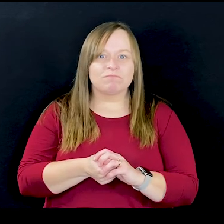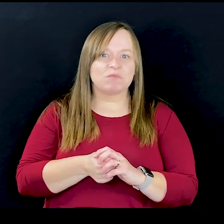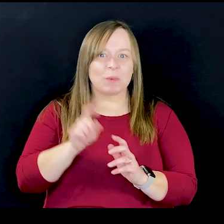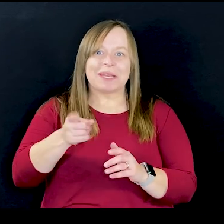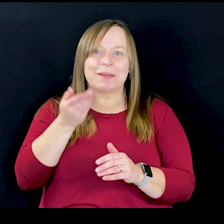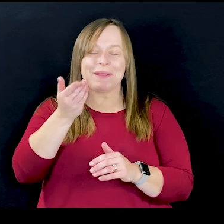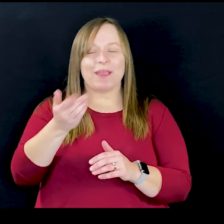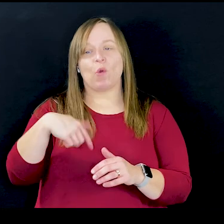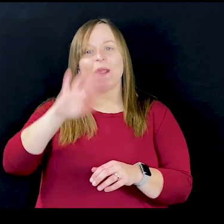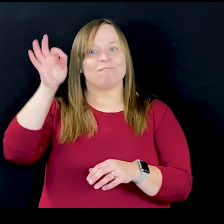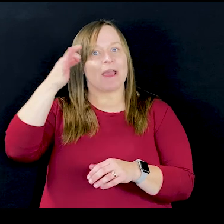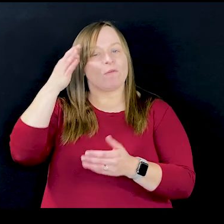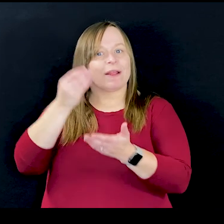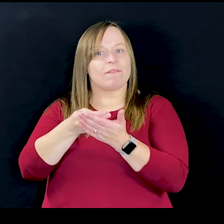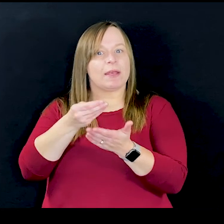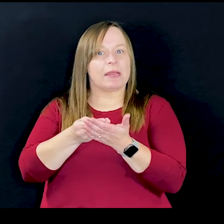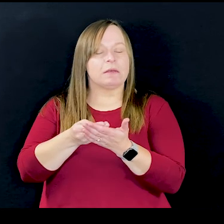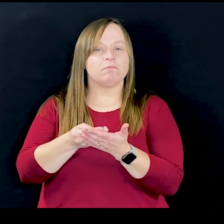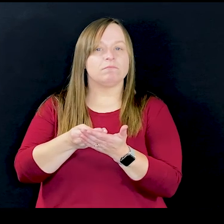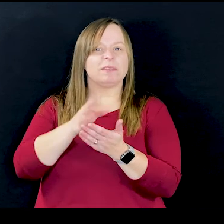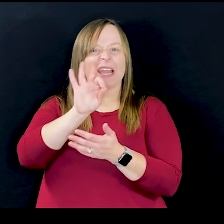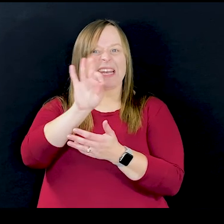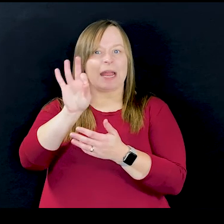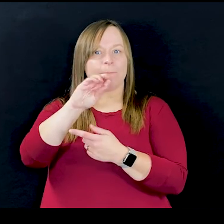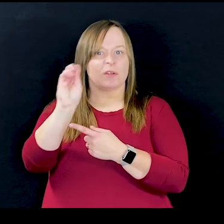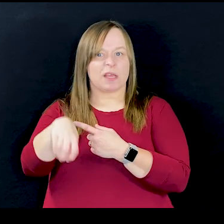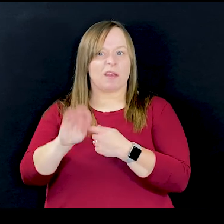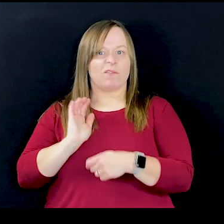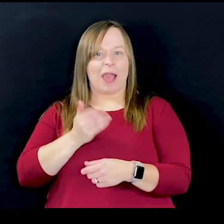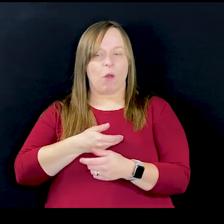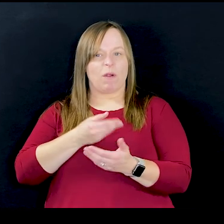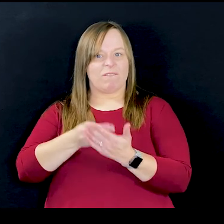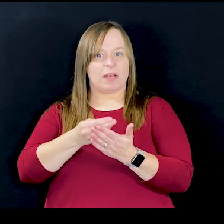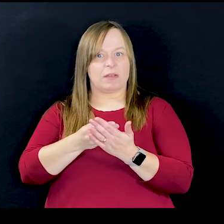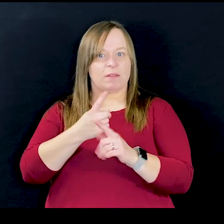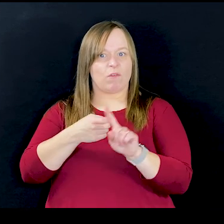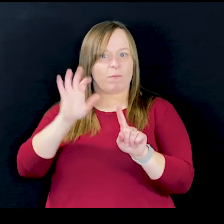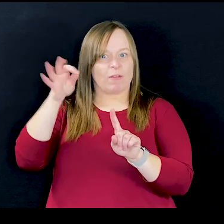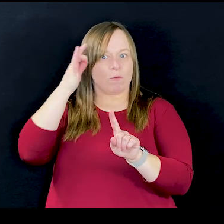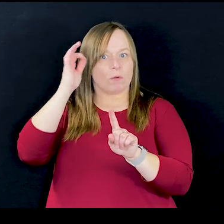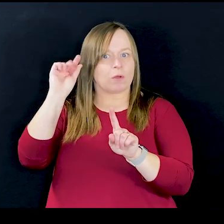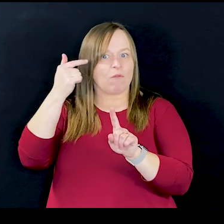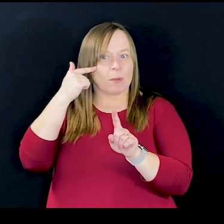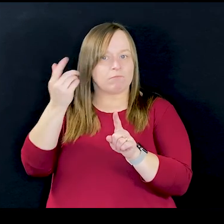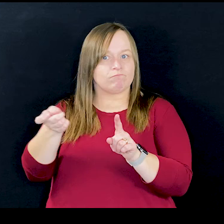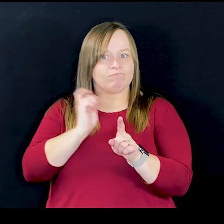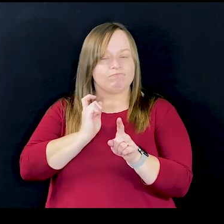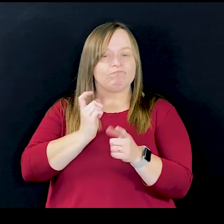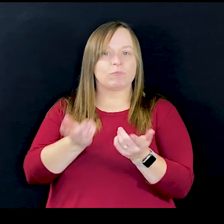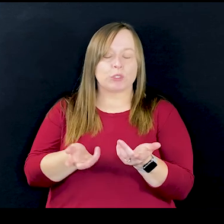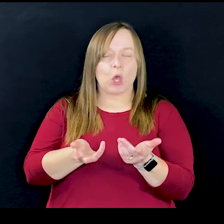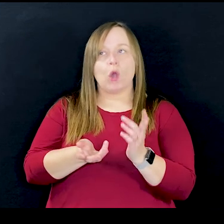And we are federally funded. 99% of our funding comes from the federal government.